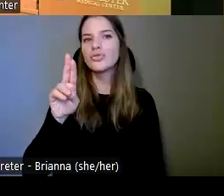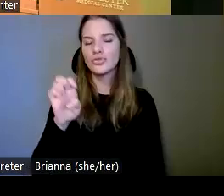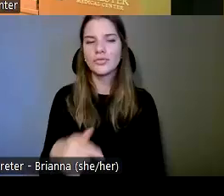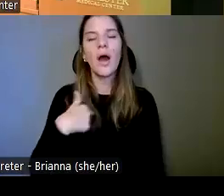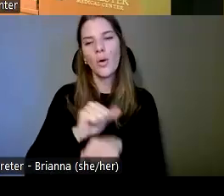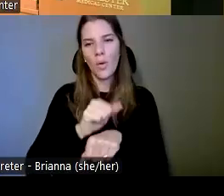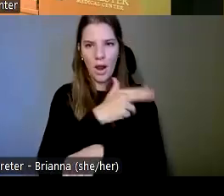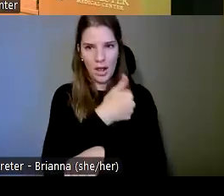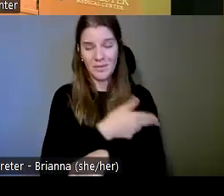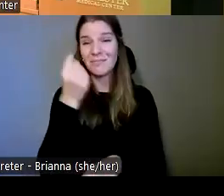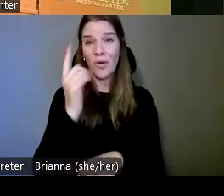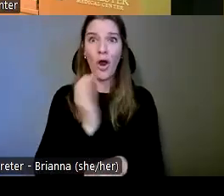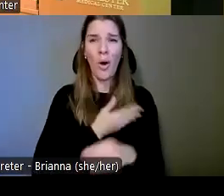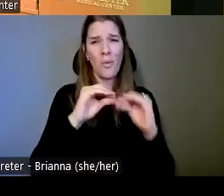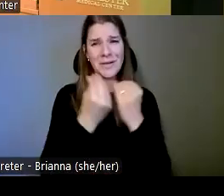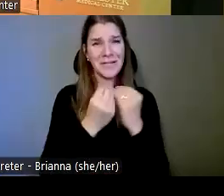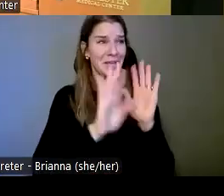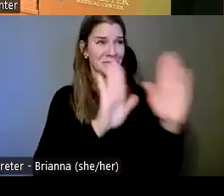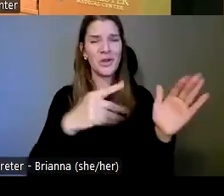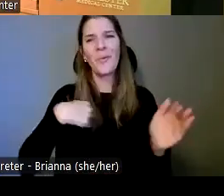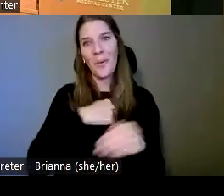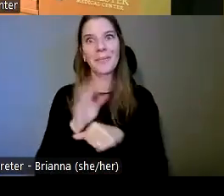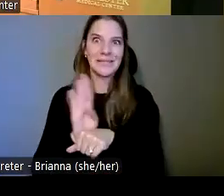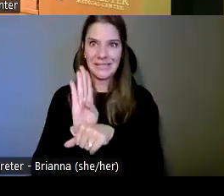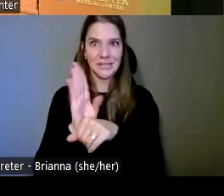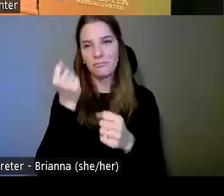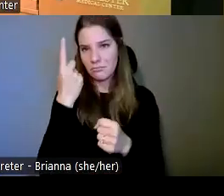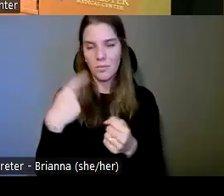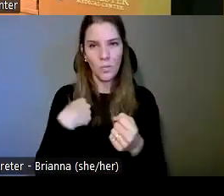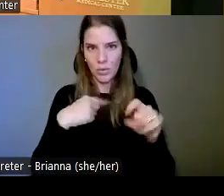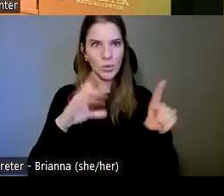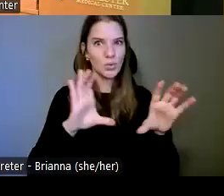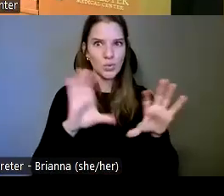organizations we're so busy that we tend to have so many things to do. we look internally that